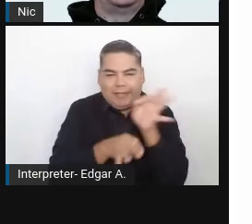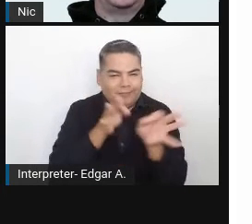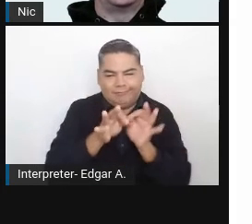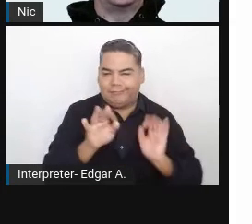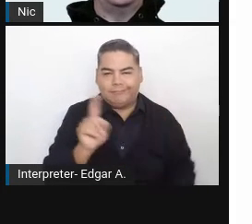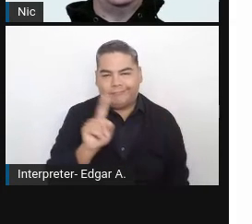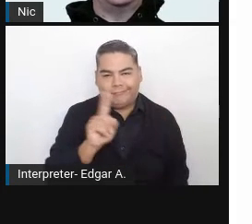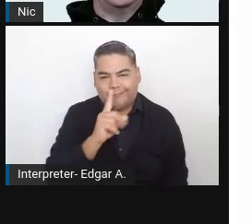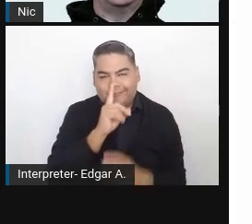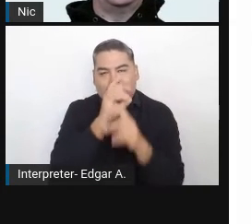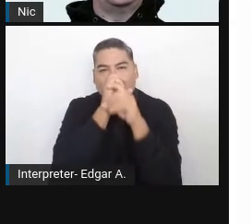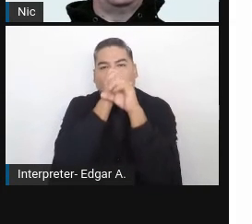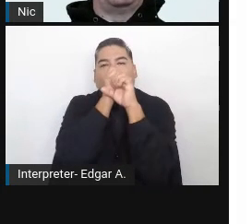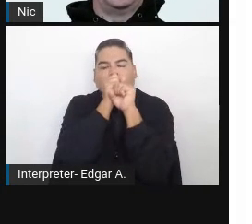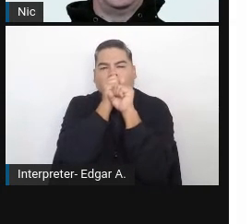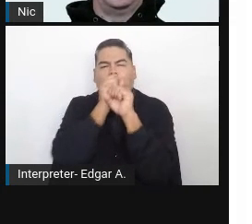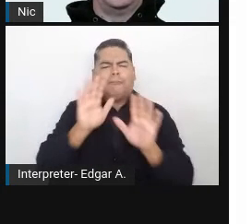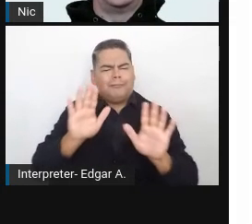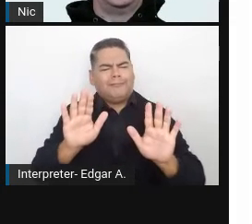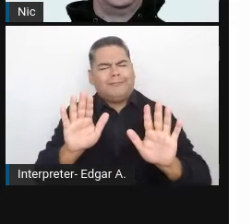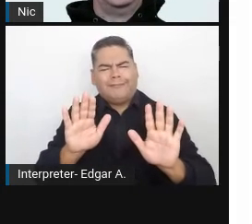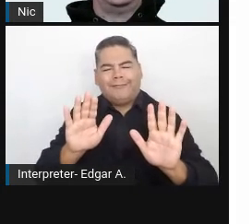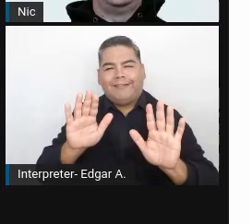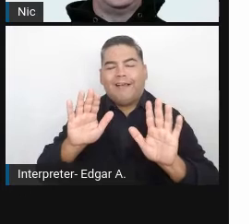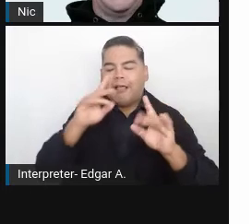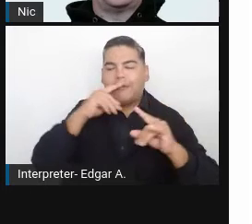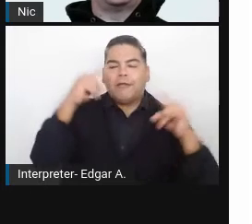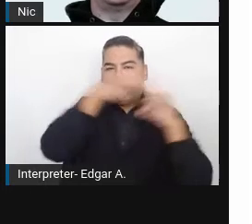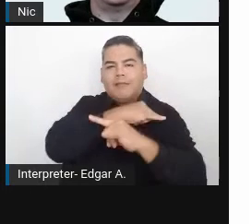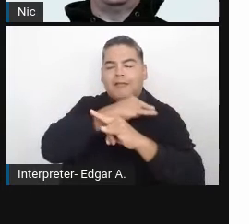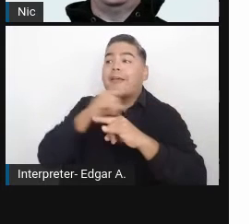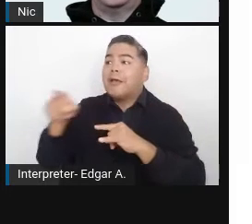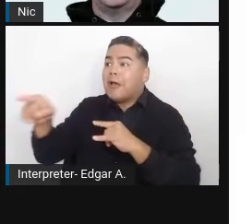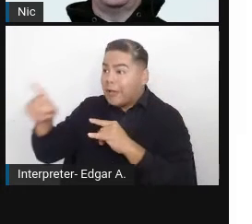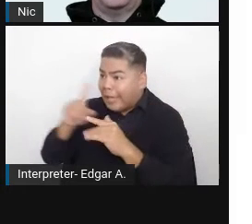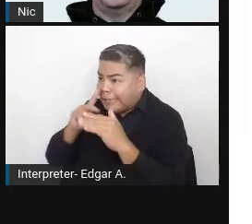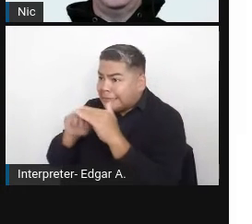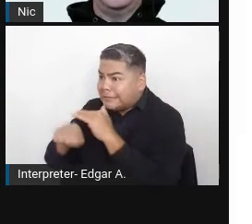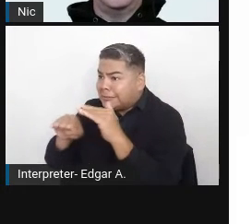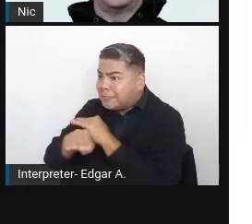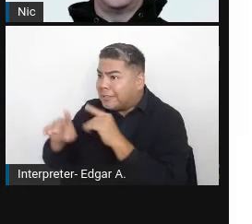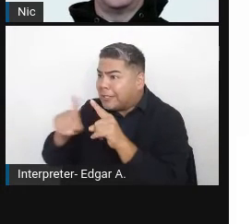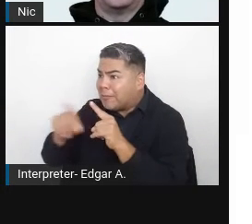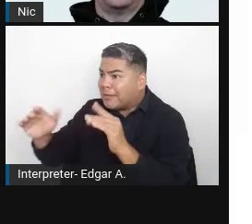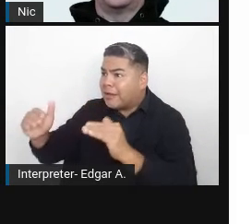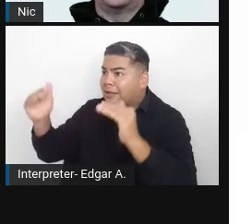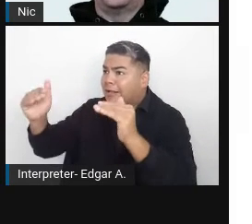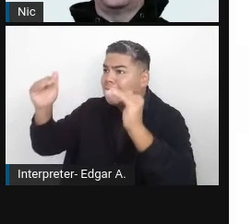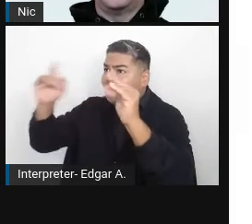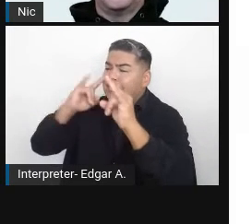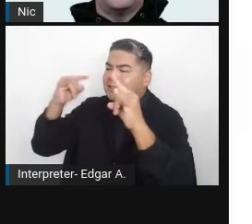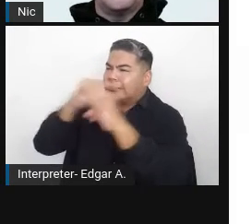They say they're accessible, but the actual level of accessibility is a commercial secret.